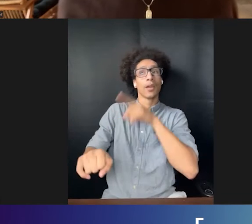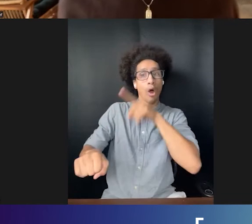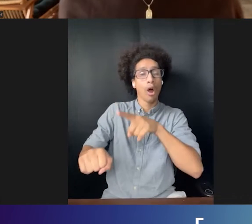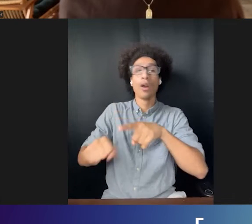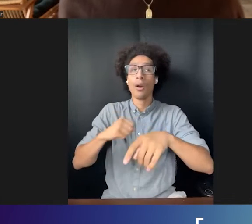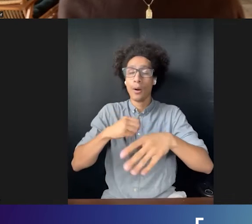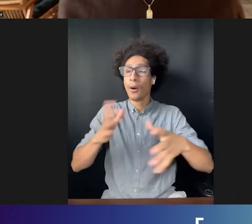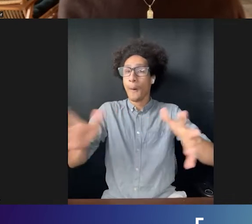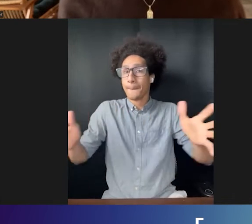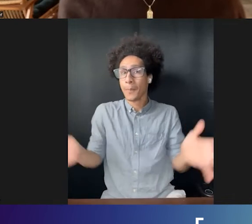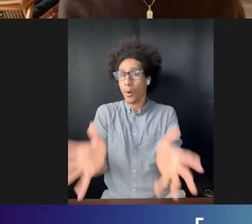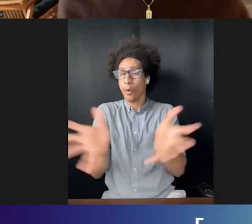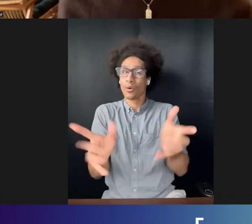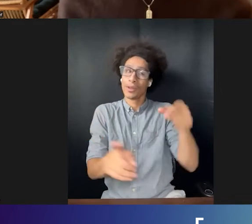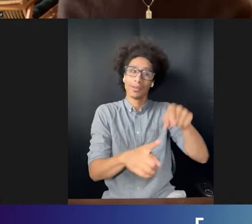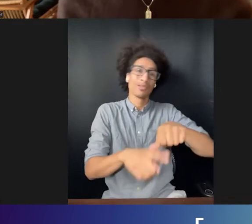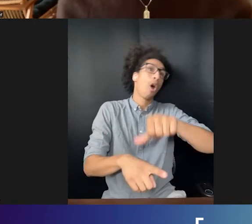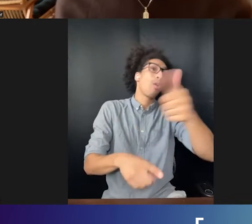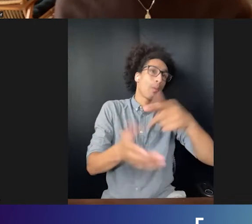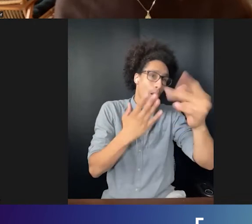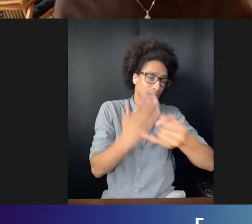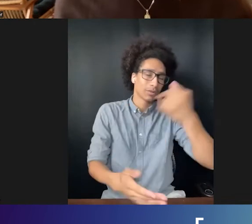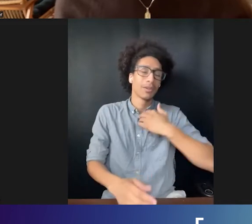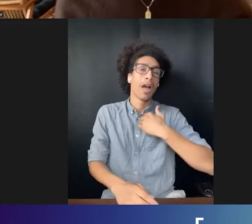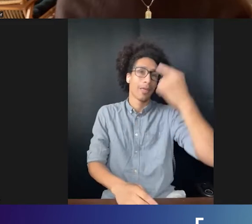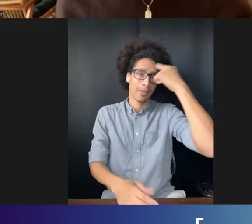that I think in certain ways take priority.